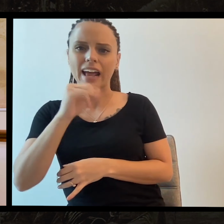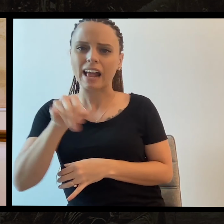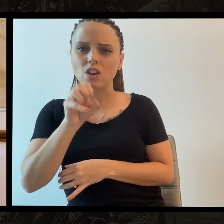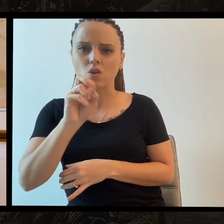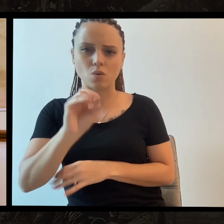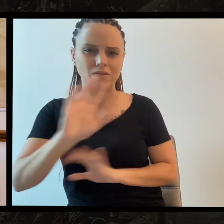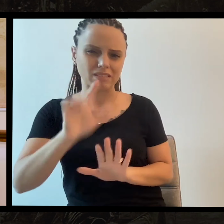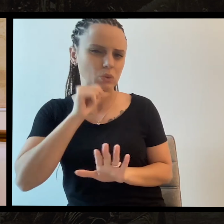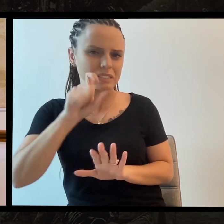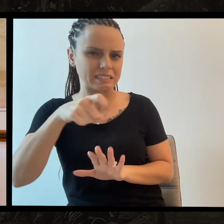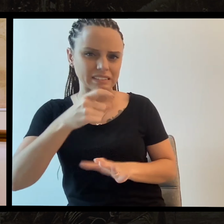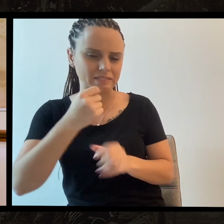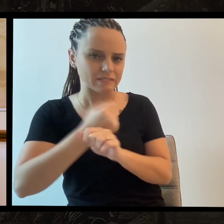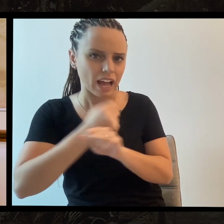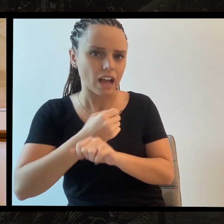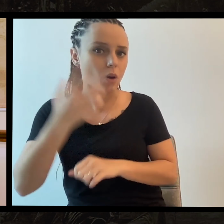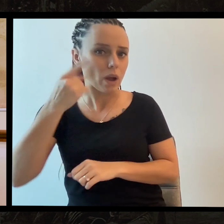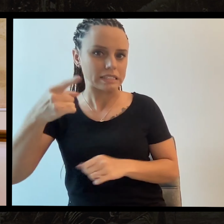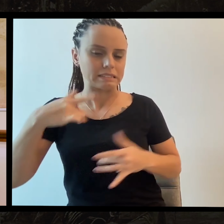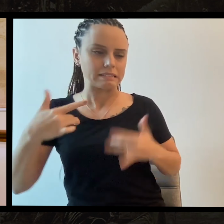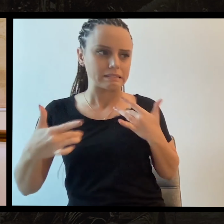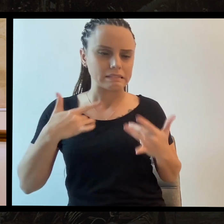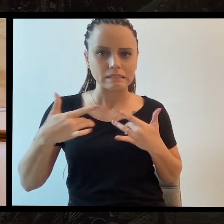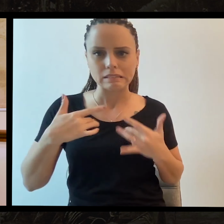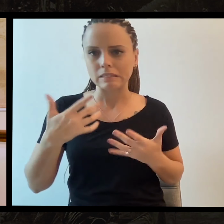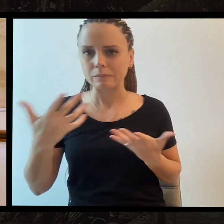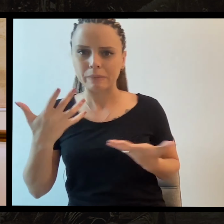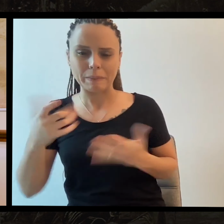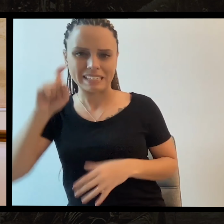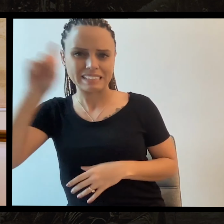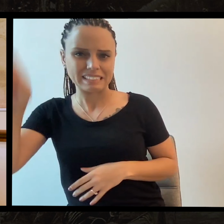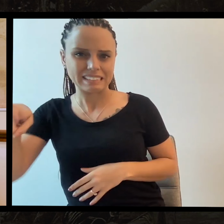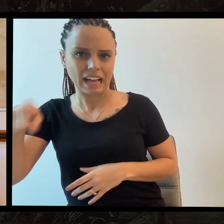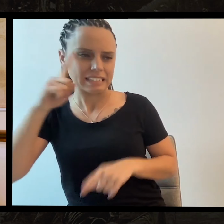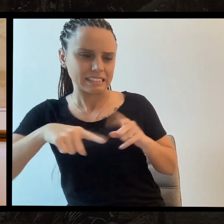Houston was worried that the Tejanos might get shot by the Texans, who might not be able to tell the difference